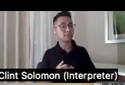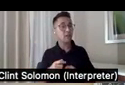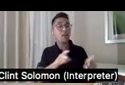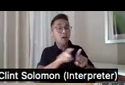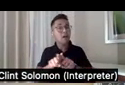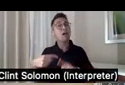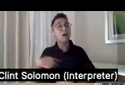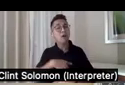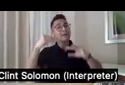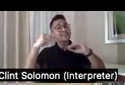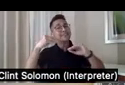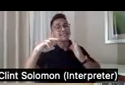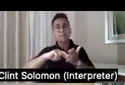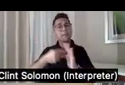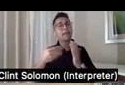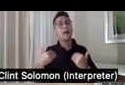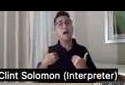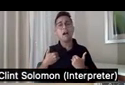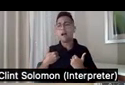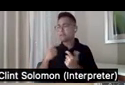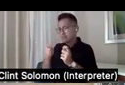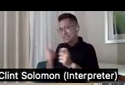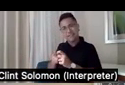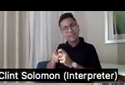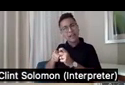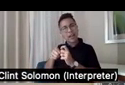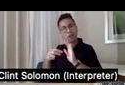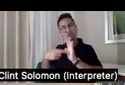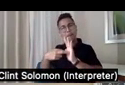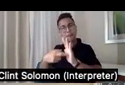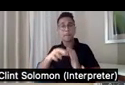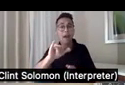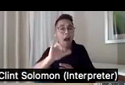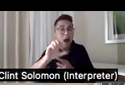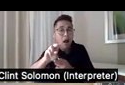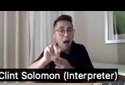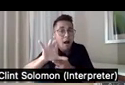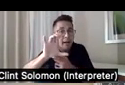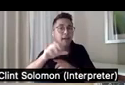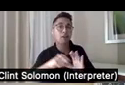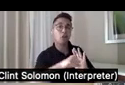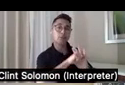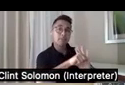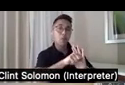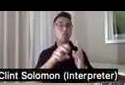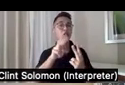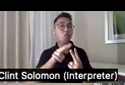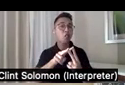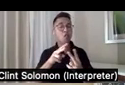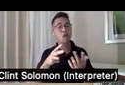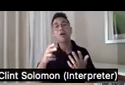representations which may be iconic or they may be symbols and we work on turn taking skills